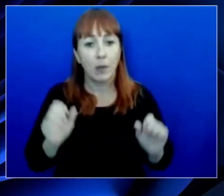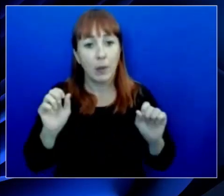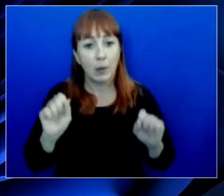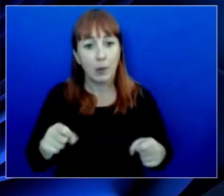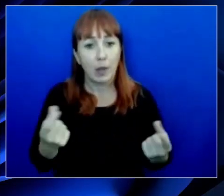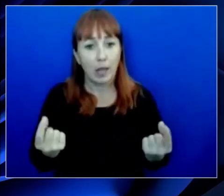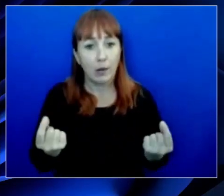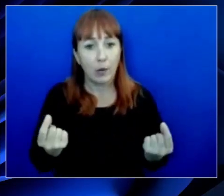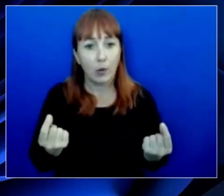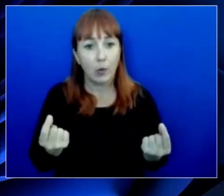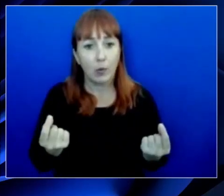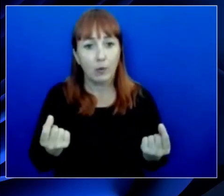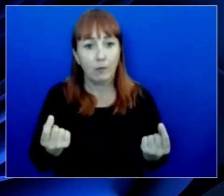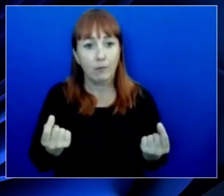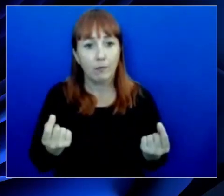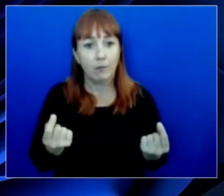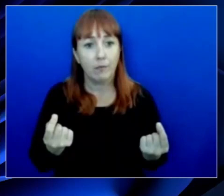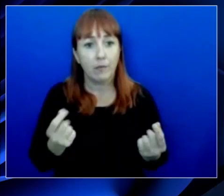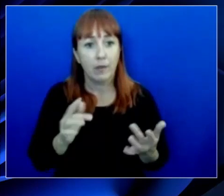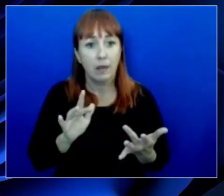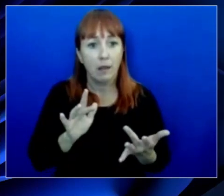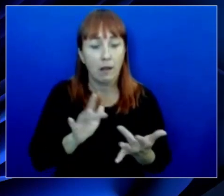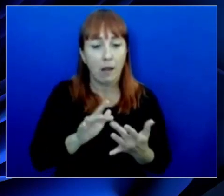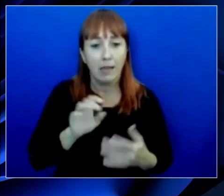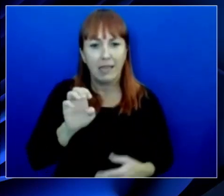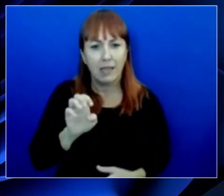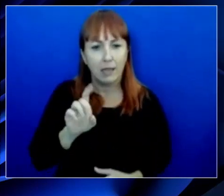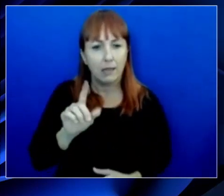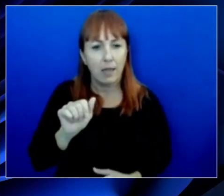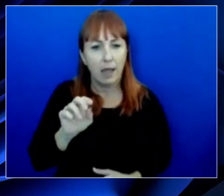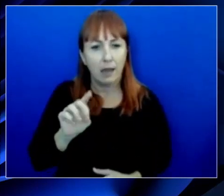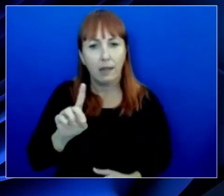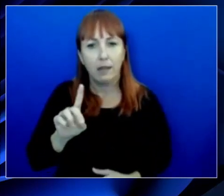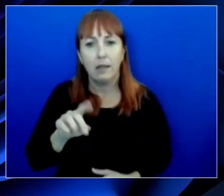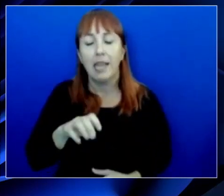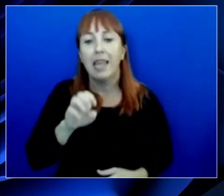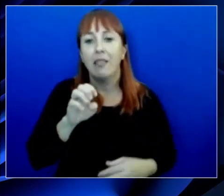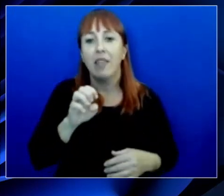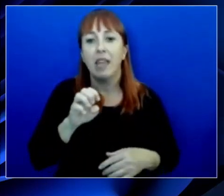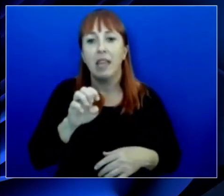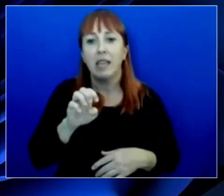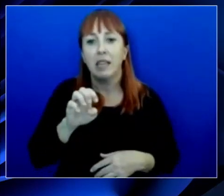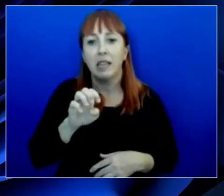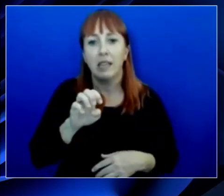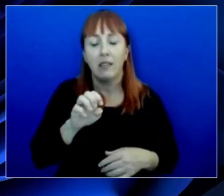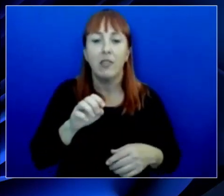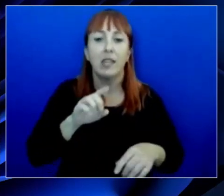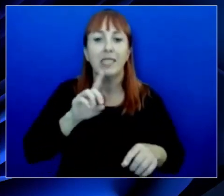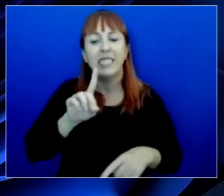Get in touch with. DAD or eDAD, the enterprise disability answer desk or disability answer